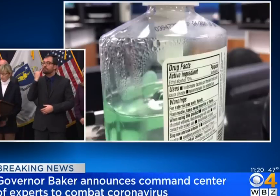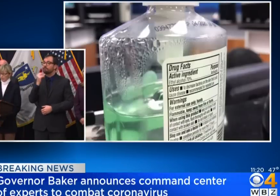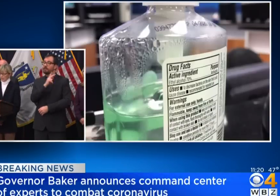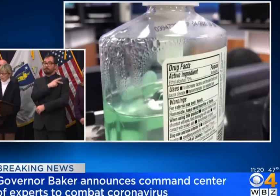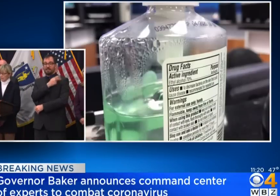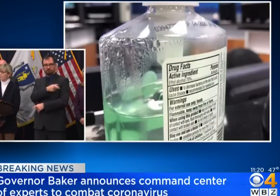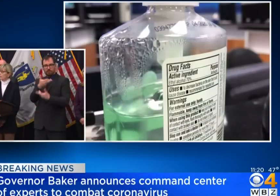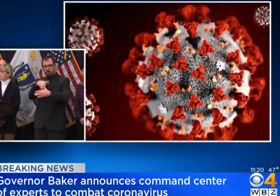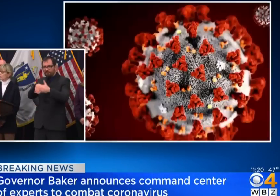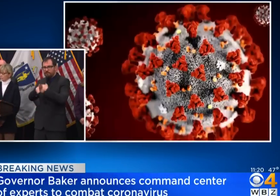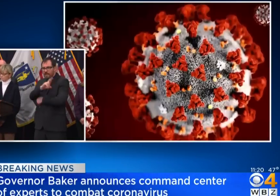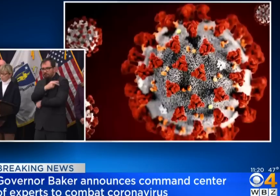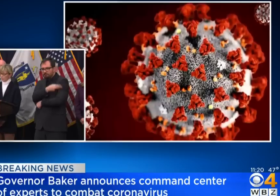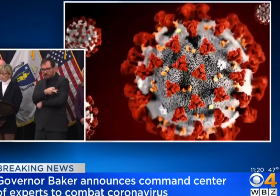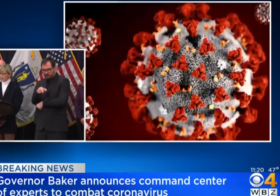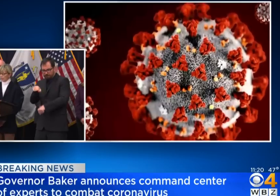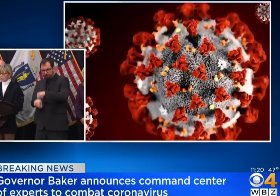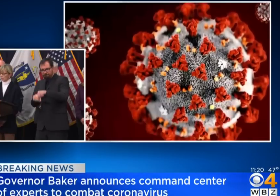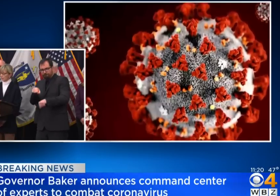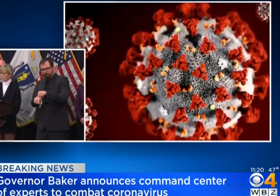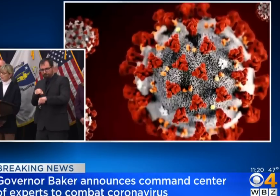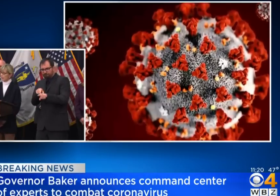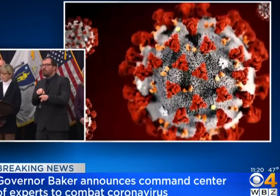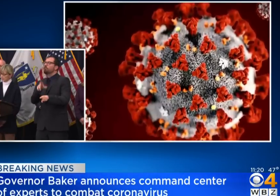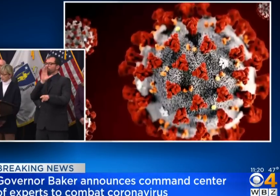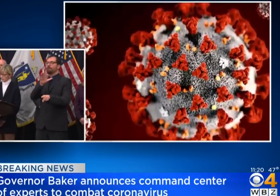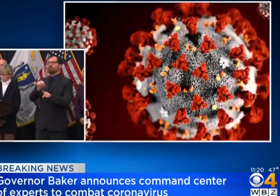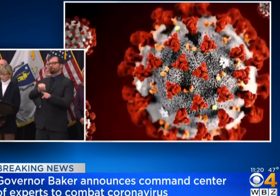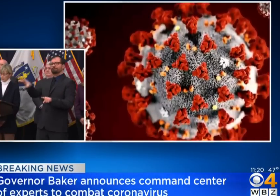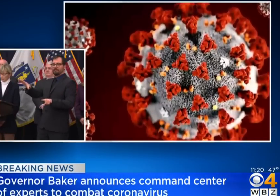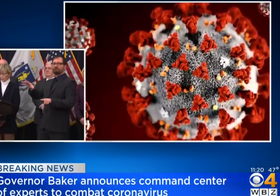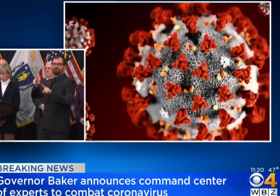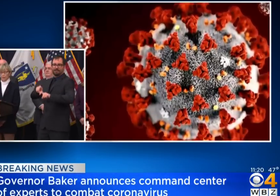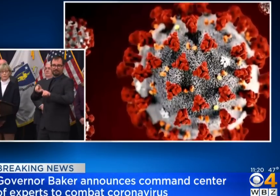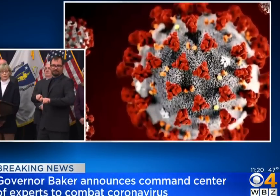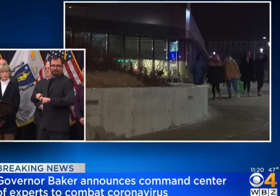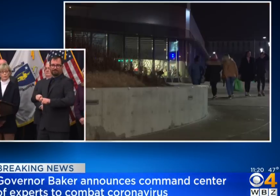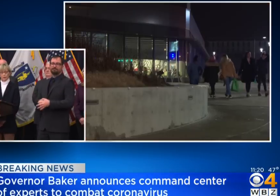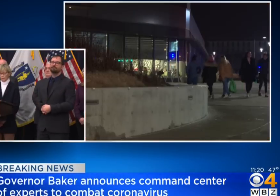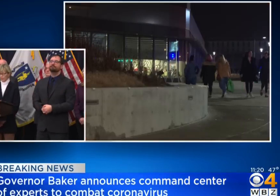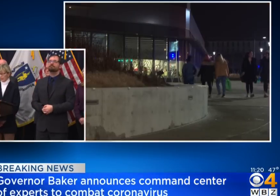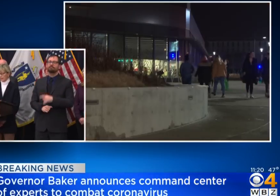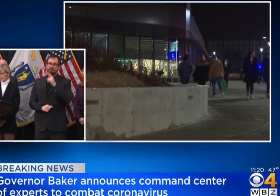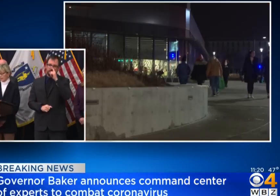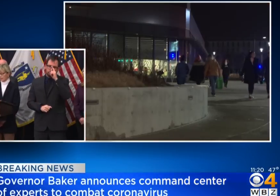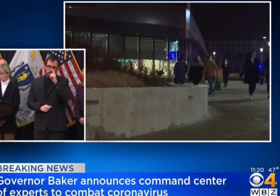MEDICAL SERVICES PERSONNEL WHO HAVE WORKED WHILE SYMPTOMATIC. HOSPITALIZED PATIENTS SUSPECTED